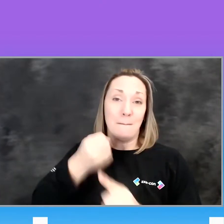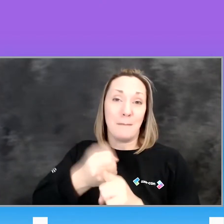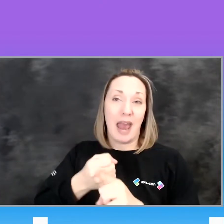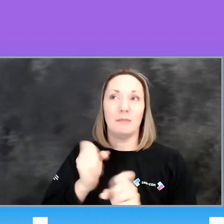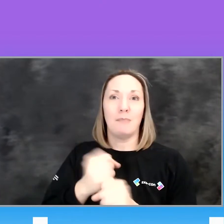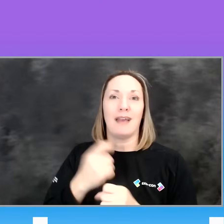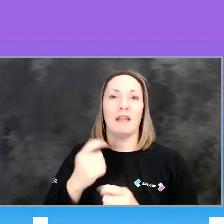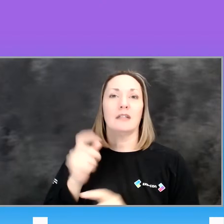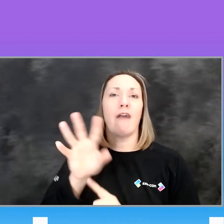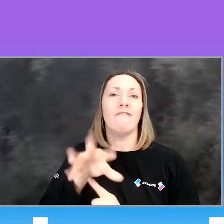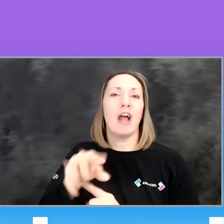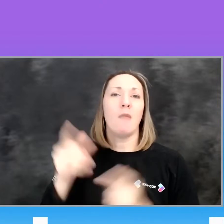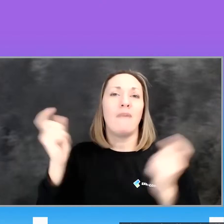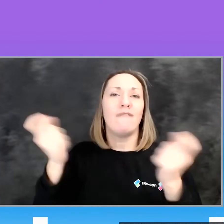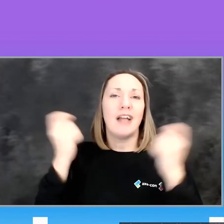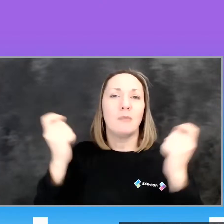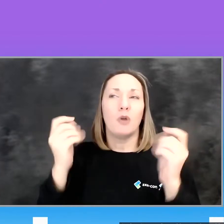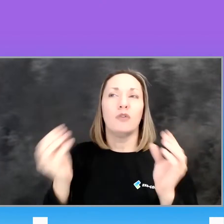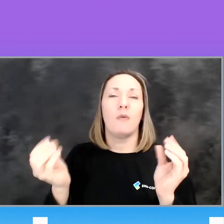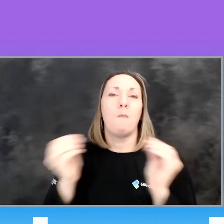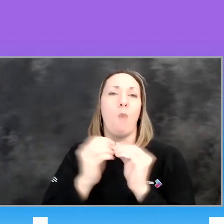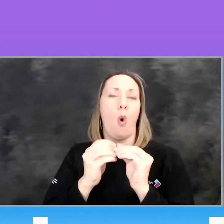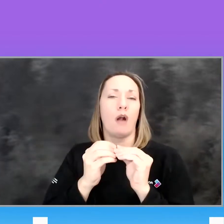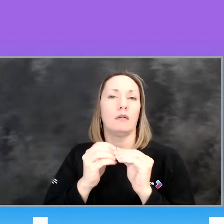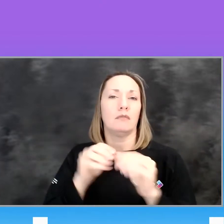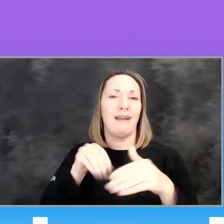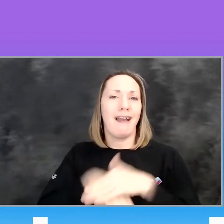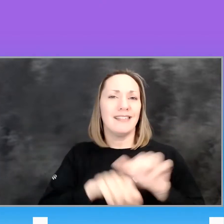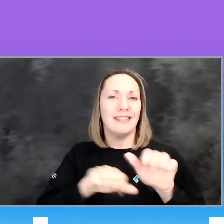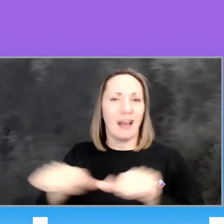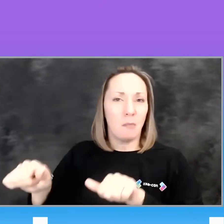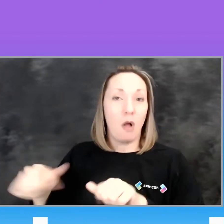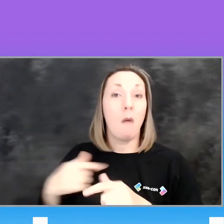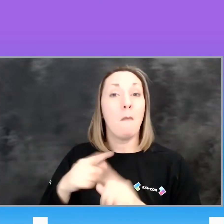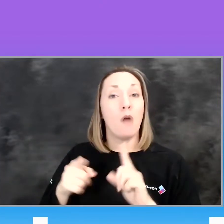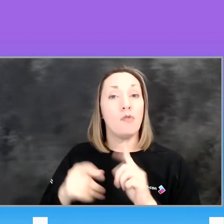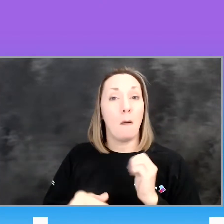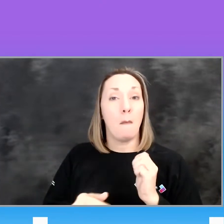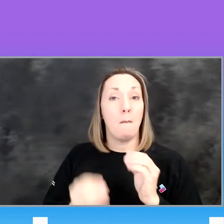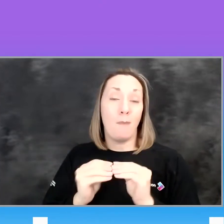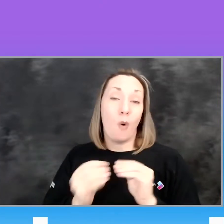more accessible. But the really